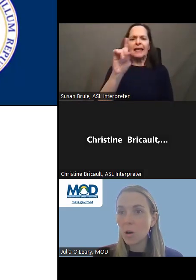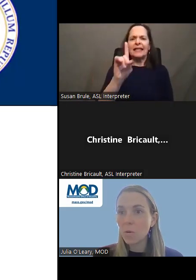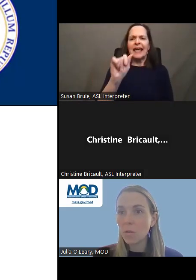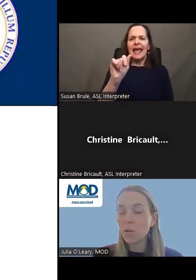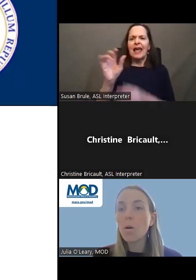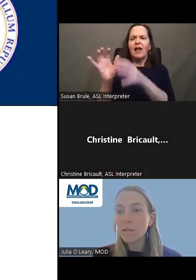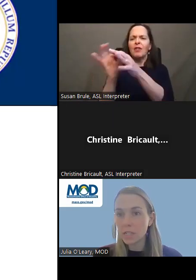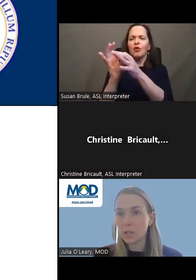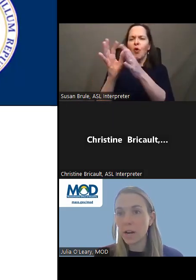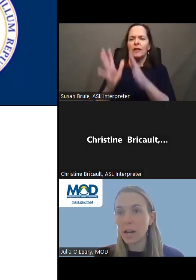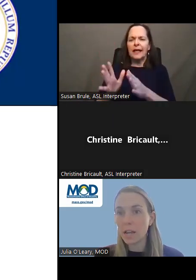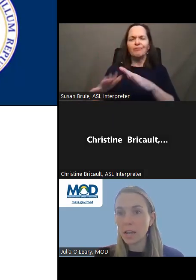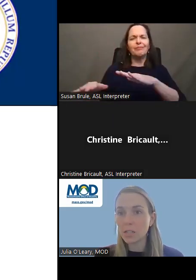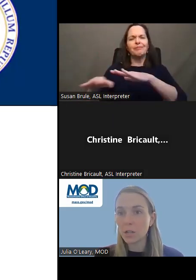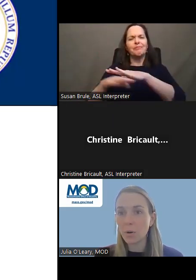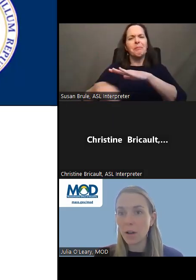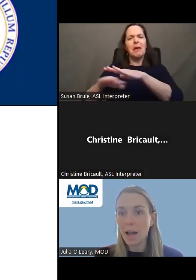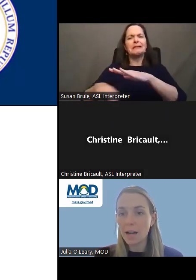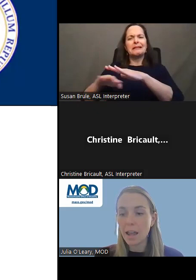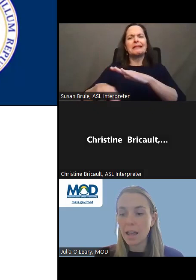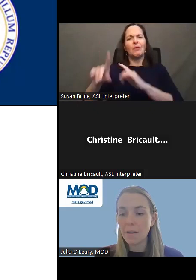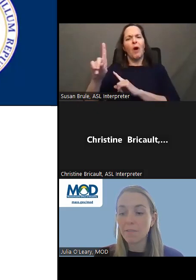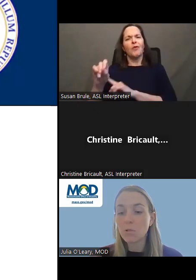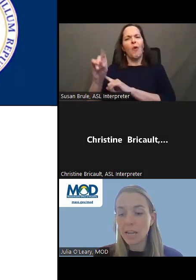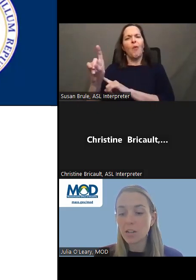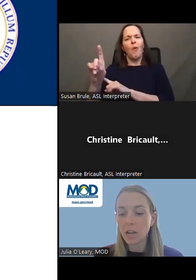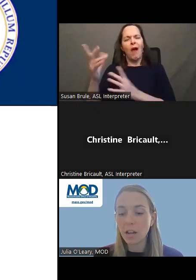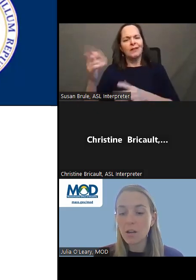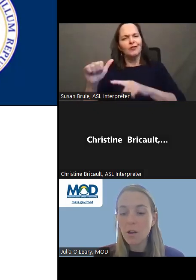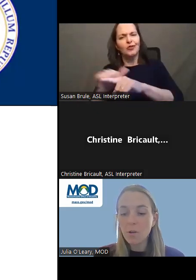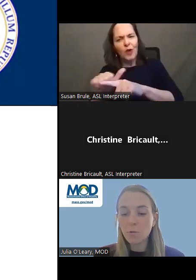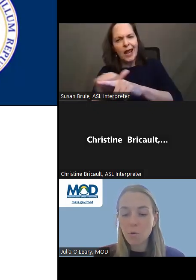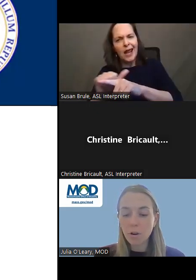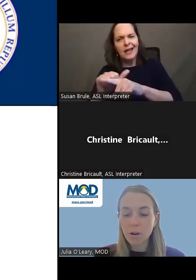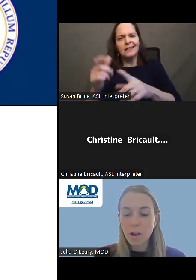So the goal of this training is to provide a foundation for